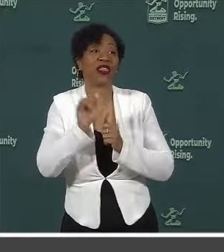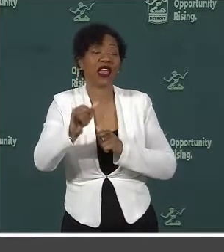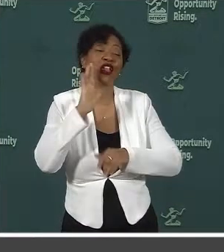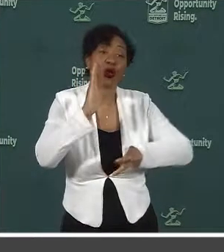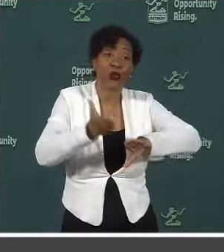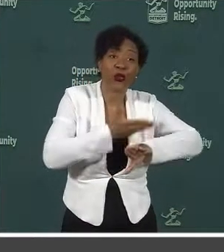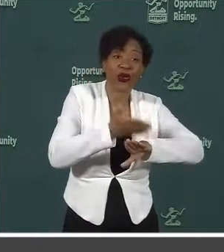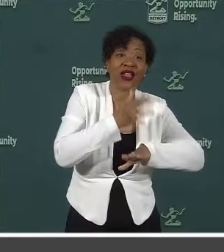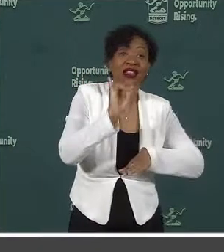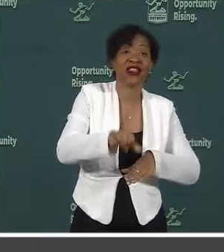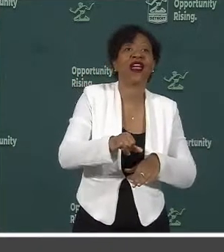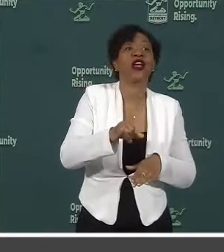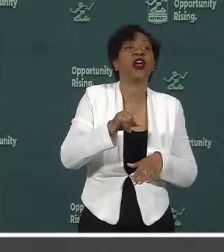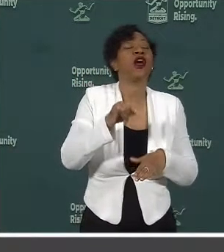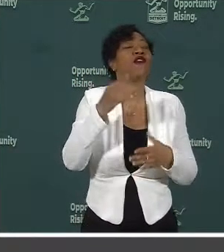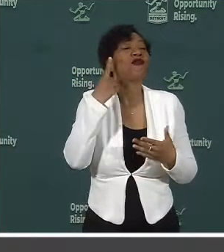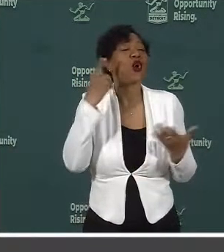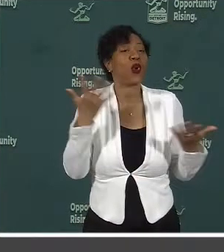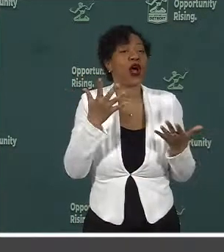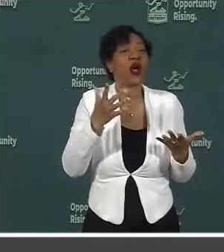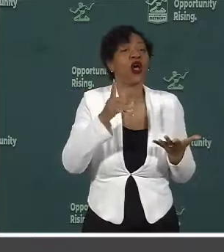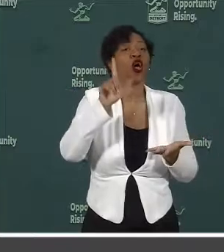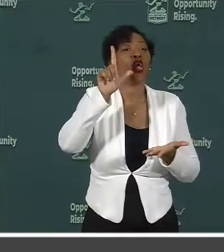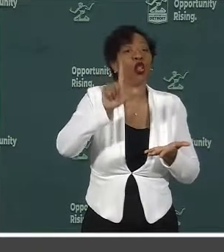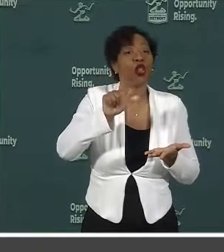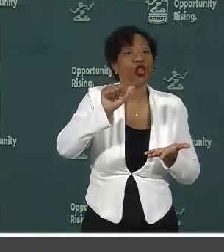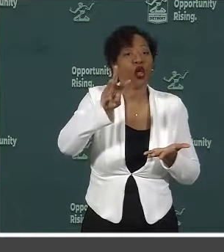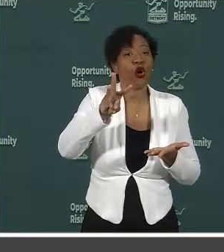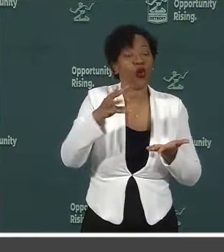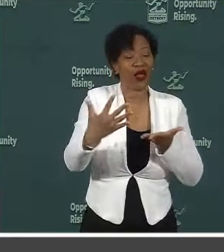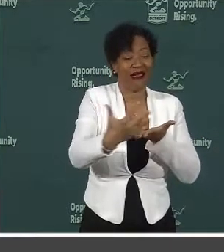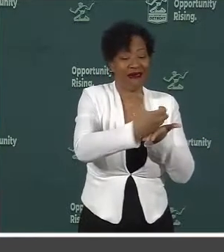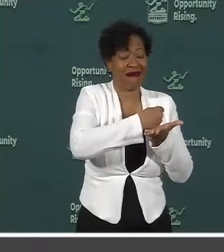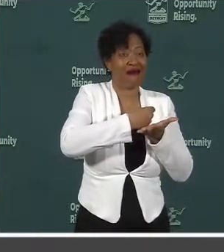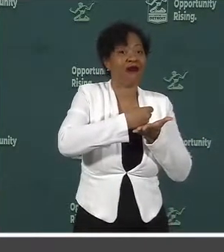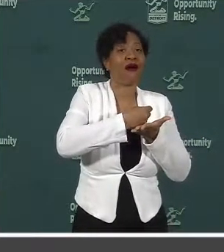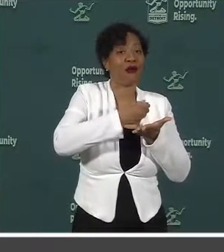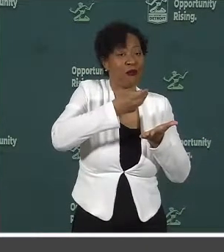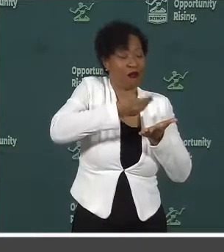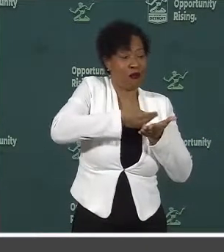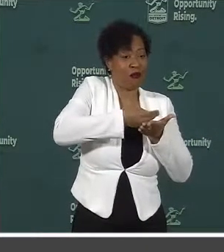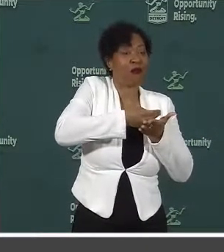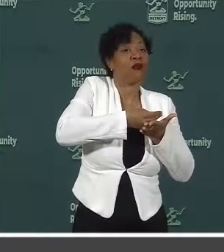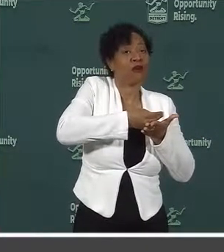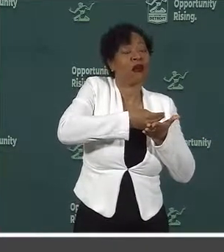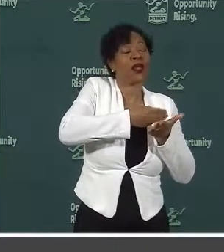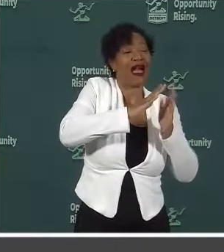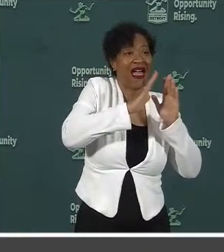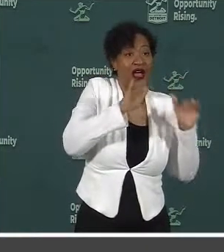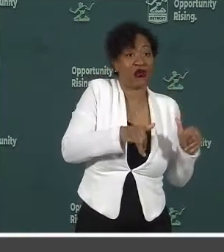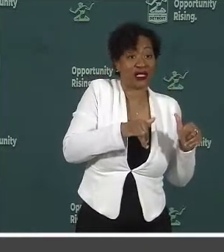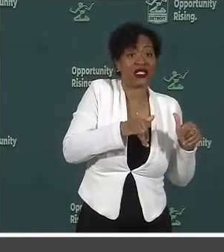INTO LOW INCOME HOUSING FOR THIS CITY AND I WANT TO THANK COUNCIL MEMBER COLEMAN YOUNG WHO FOUGHT FOR THIS FROM THE